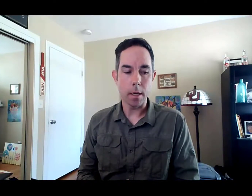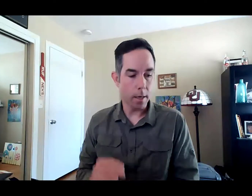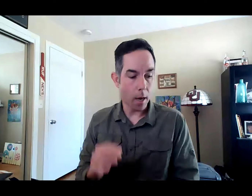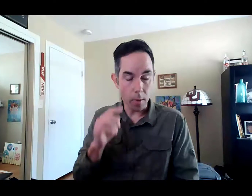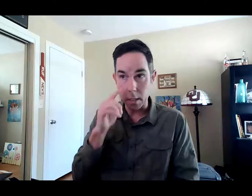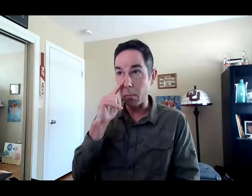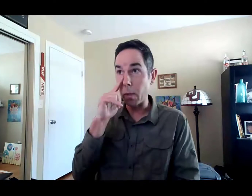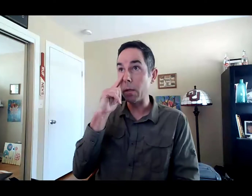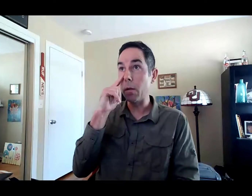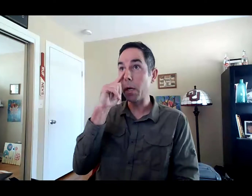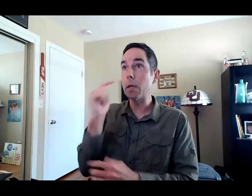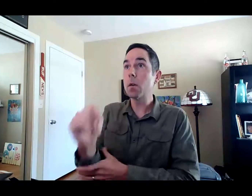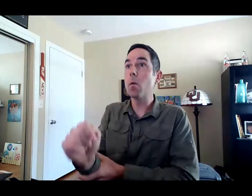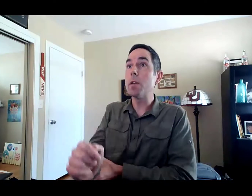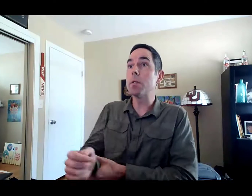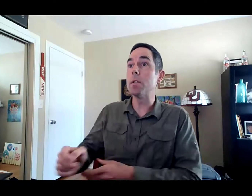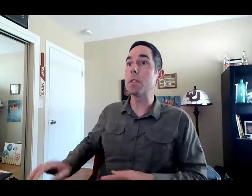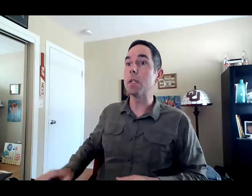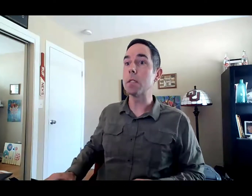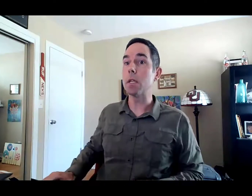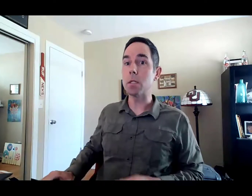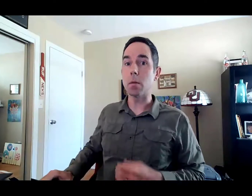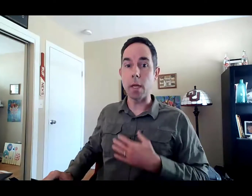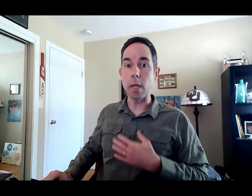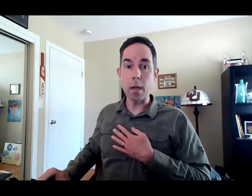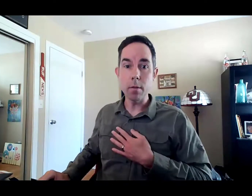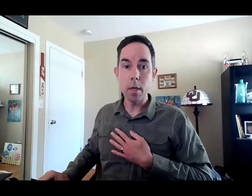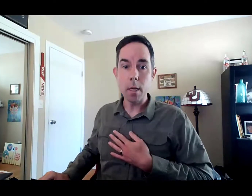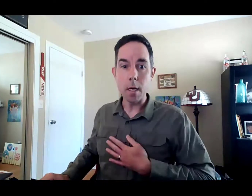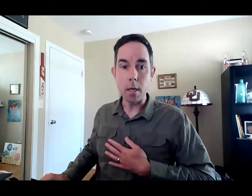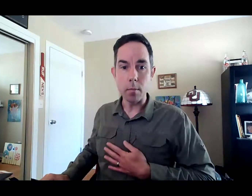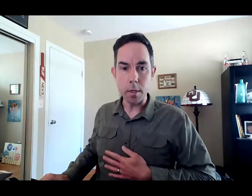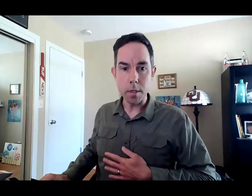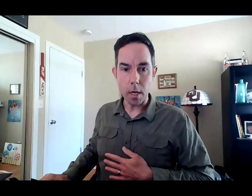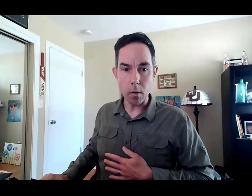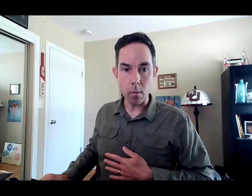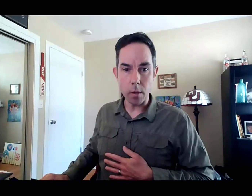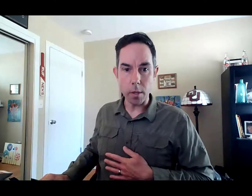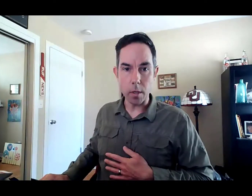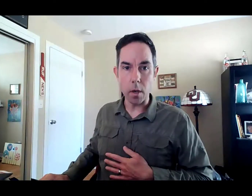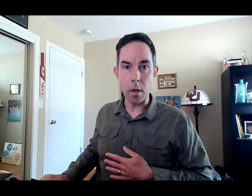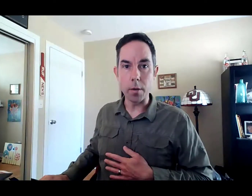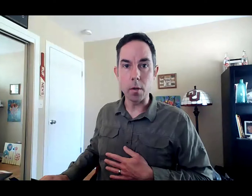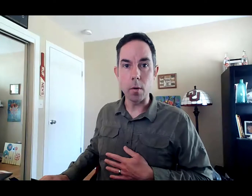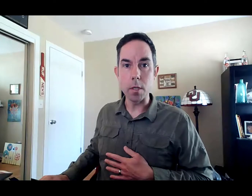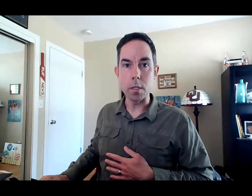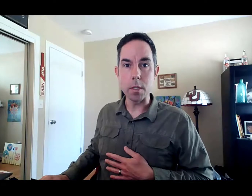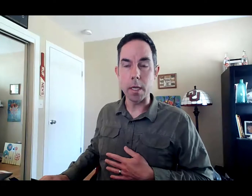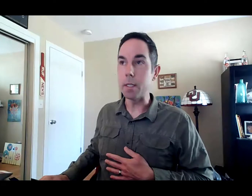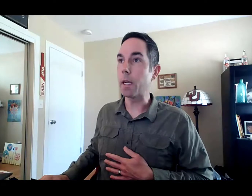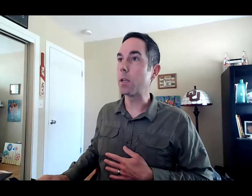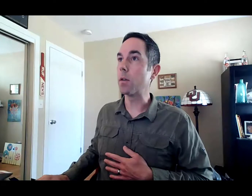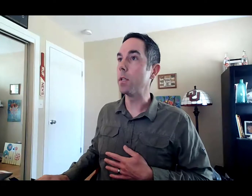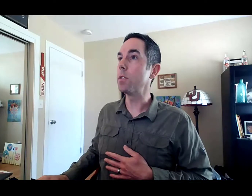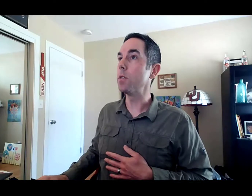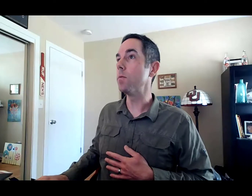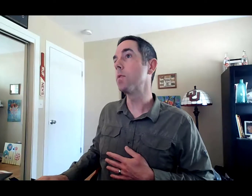And now we can look at questions and such that we have. Lissa, how are we looking on questions? I had technical issues.